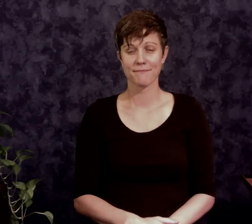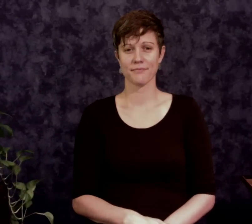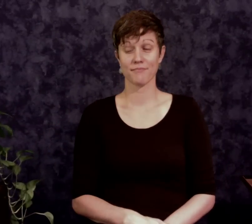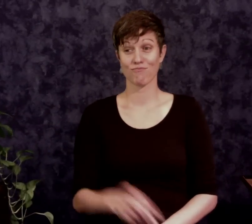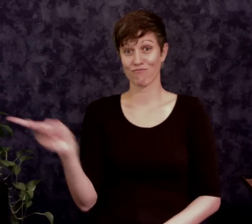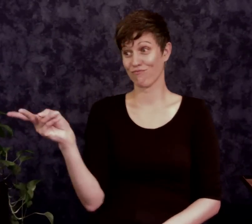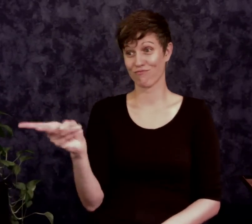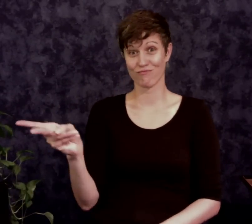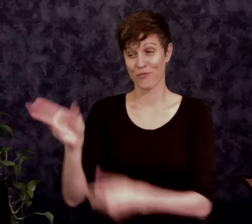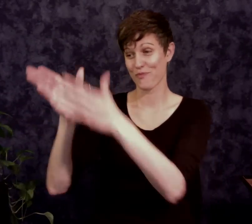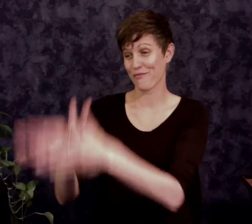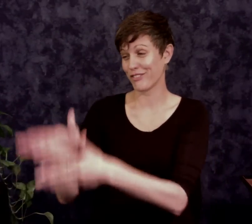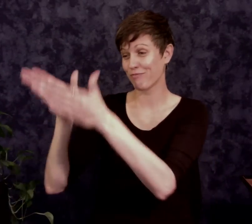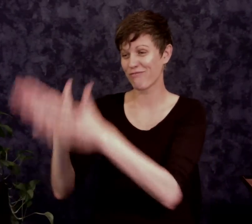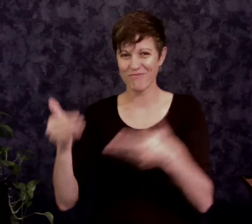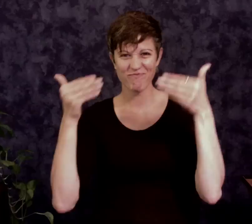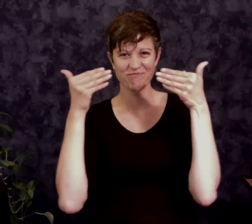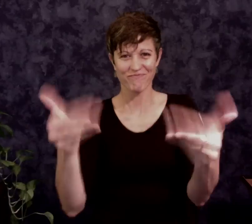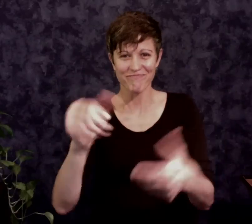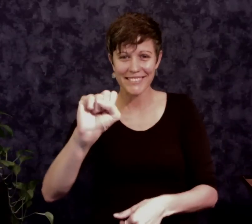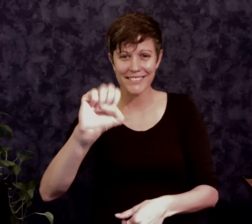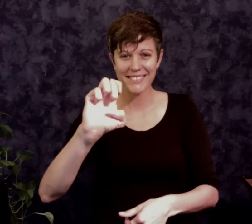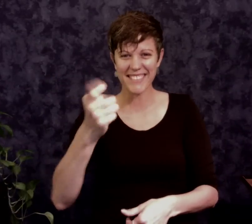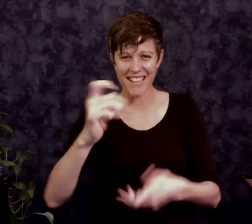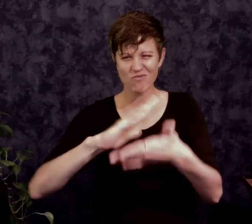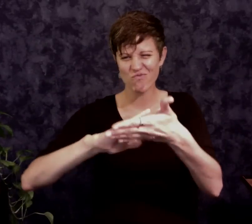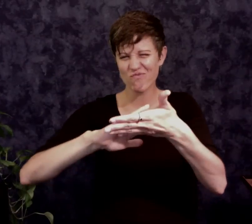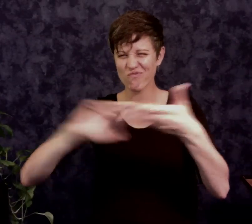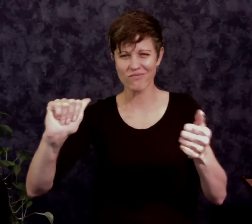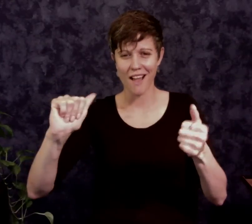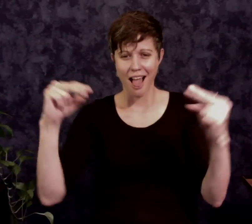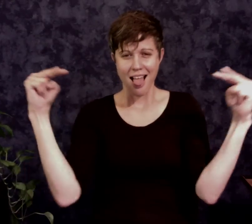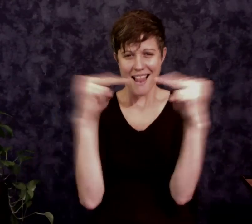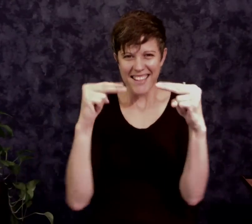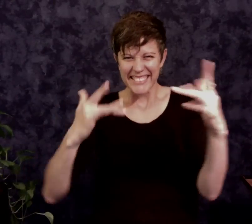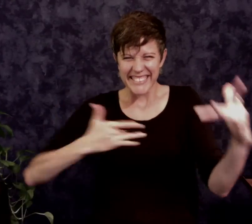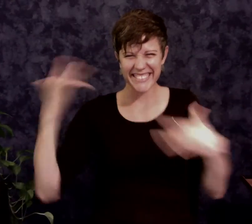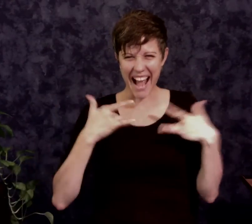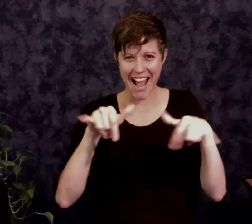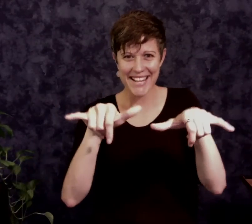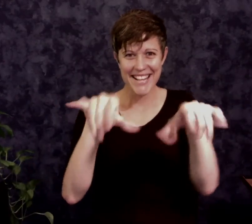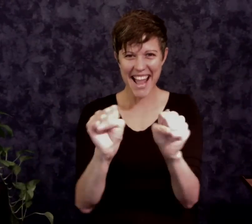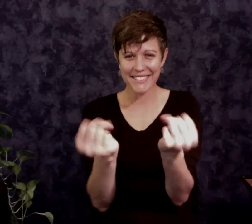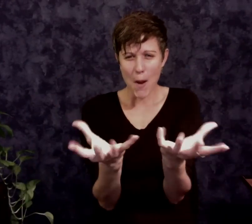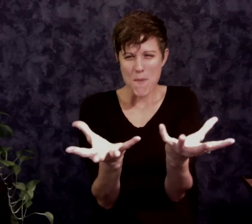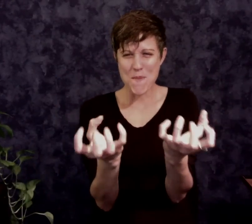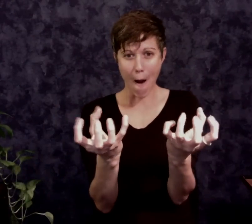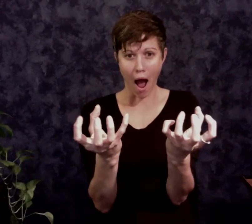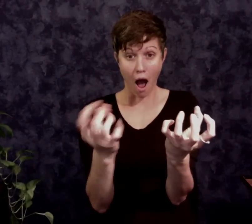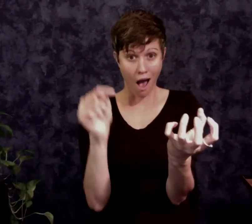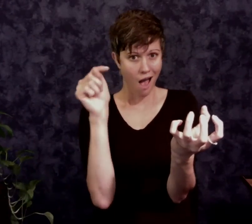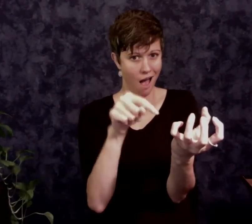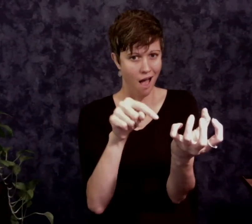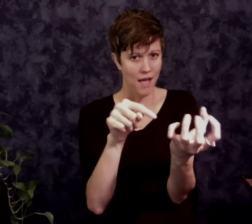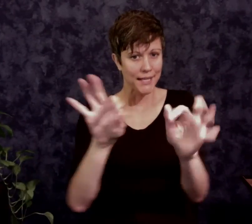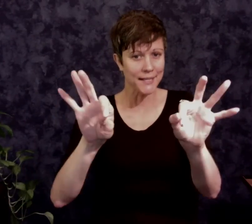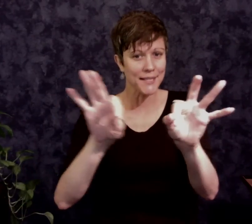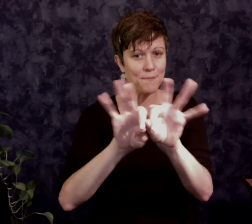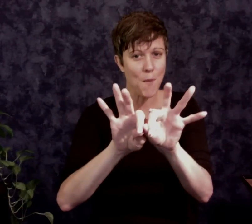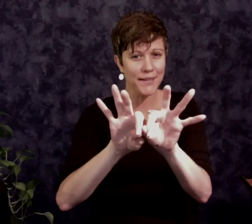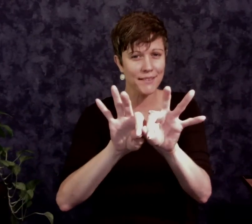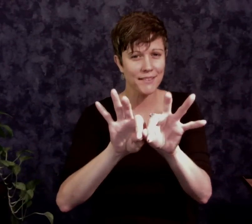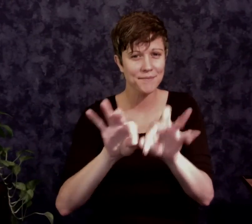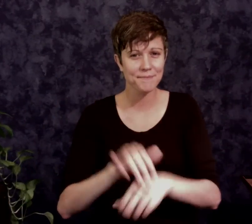What's important is that BOTH people are eager, both say "yes," and both really WANT to do it.